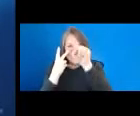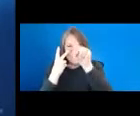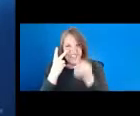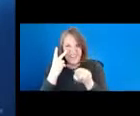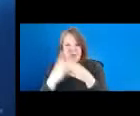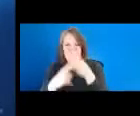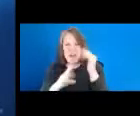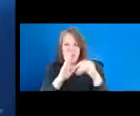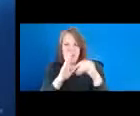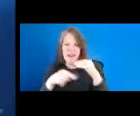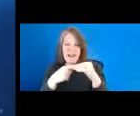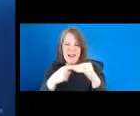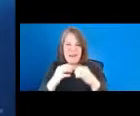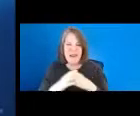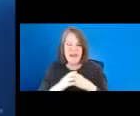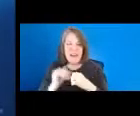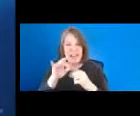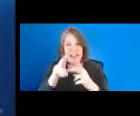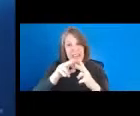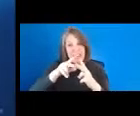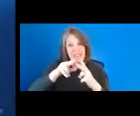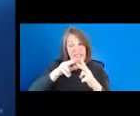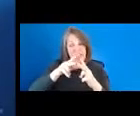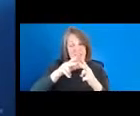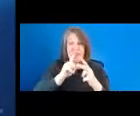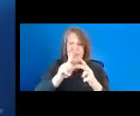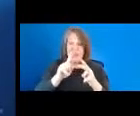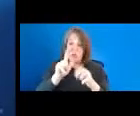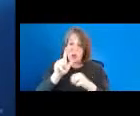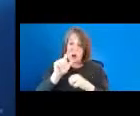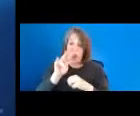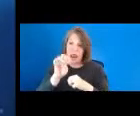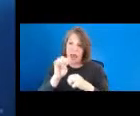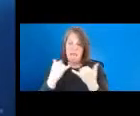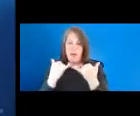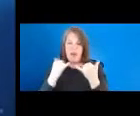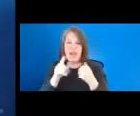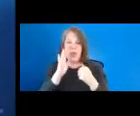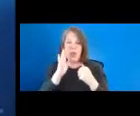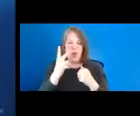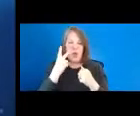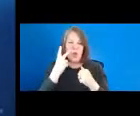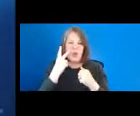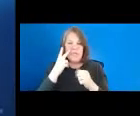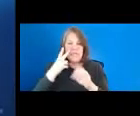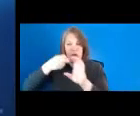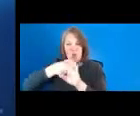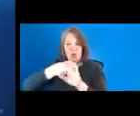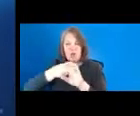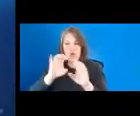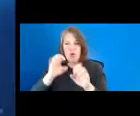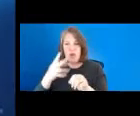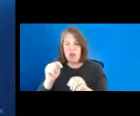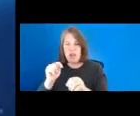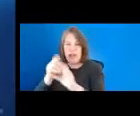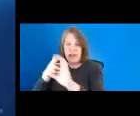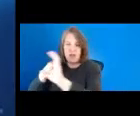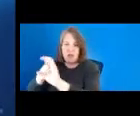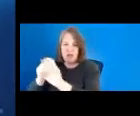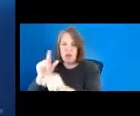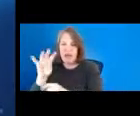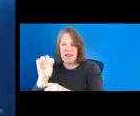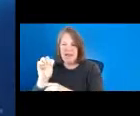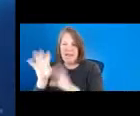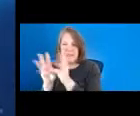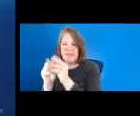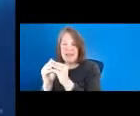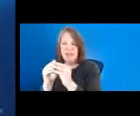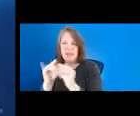16:22:30 If either of these were alive right now join live session, and if it was live,